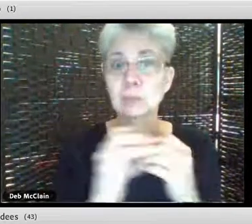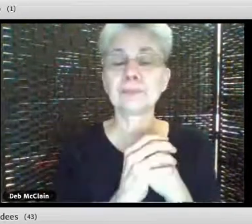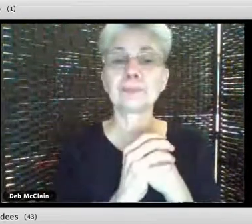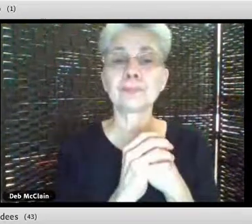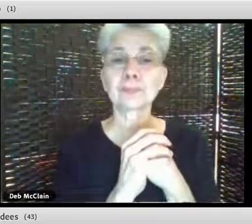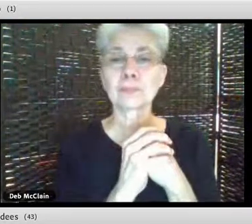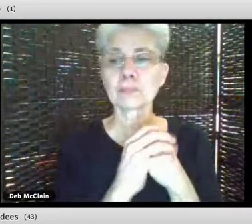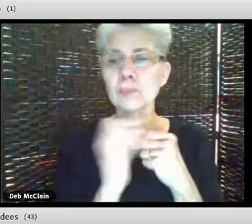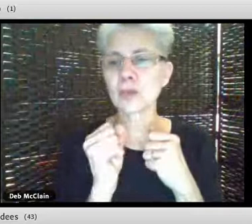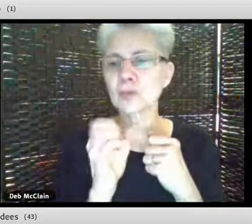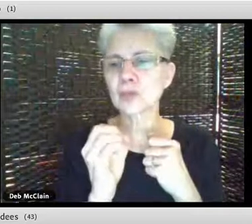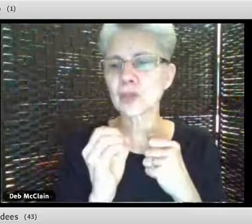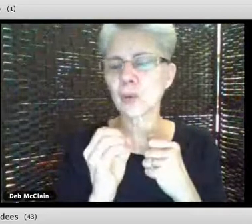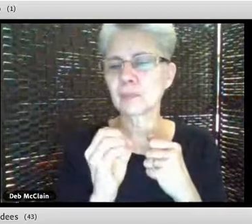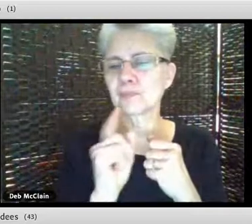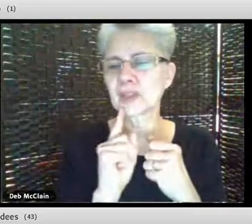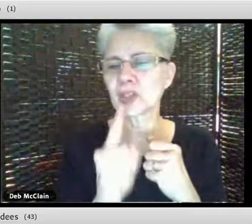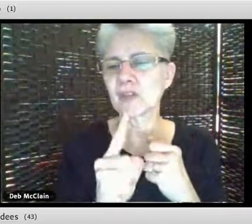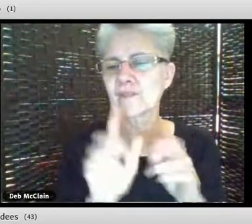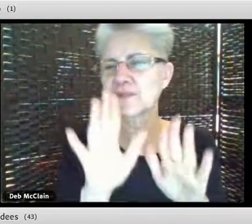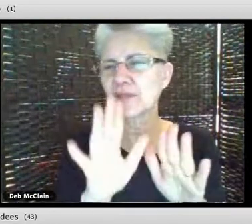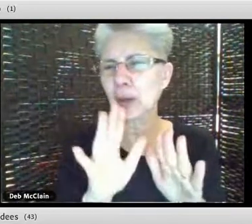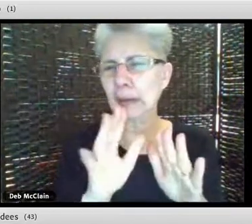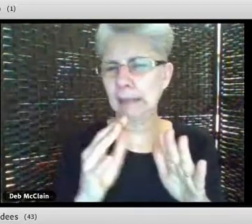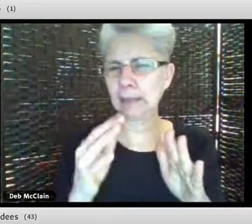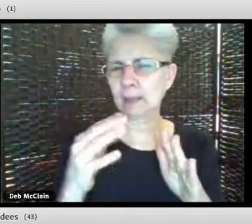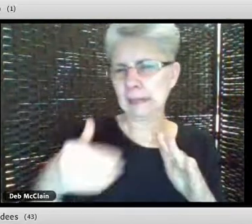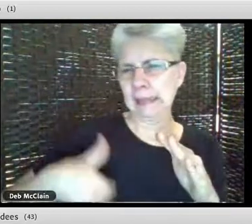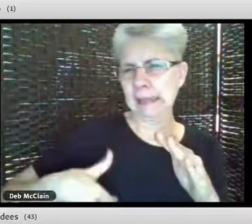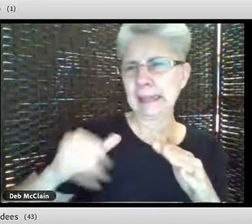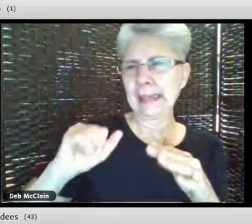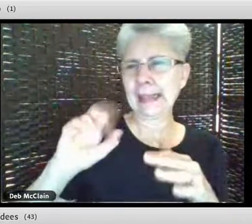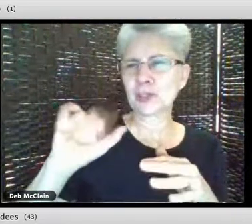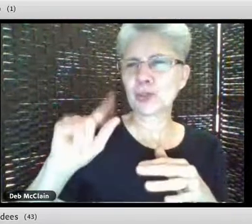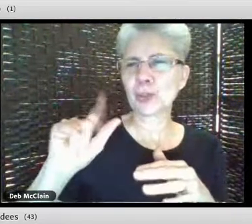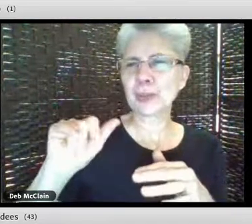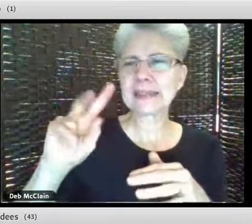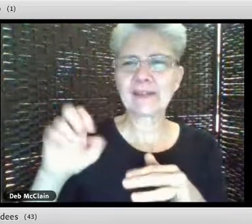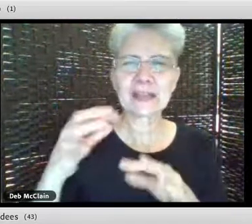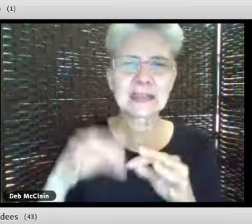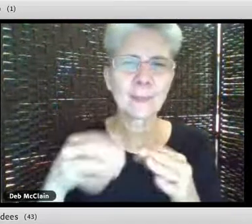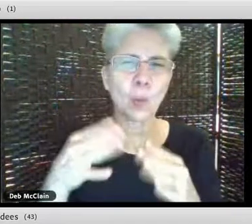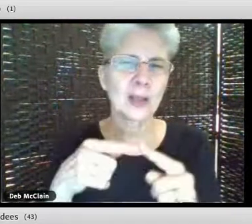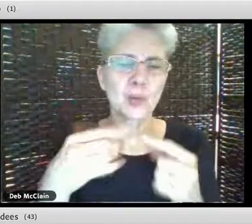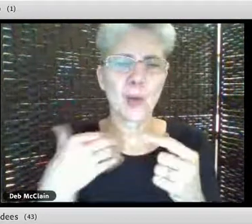because you're done with it, you can do that, so it's just a very intuitive,